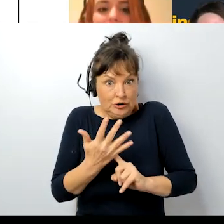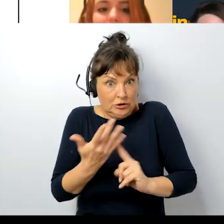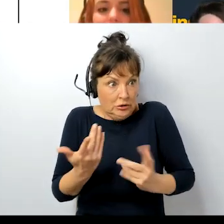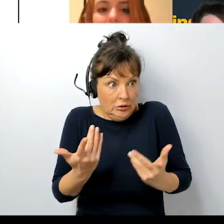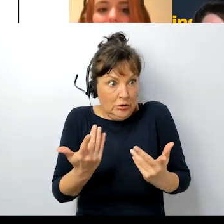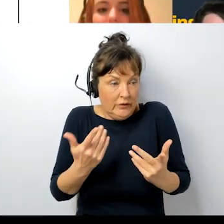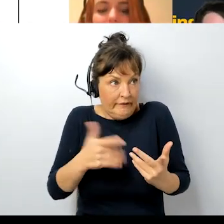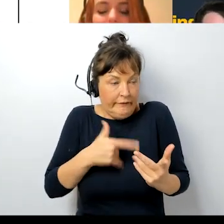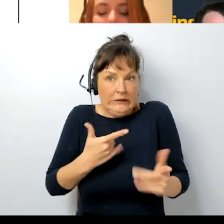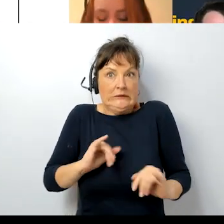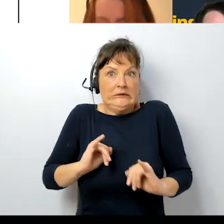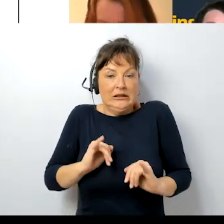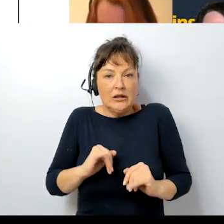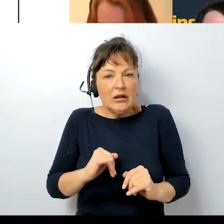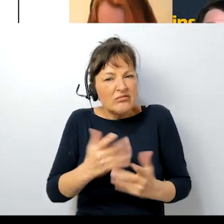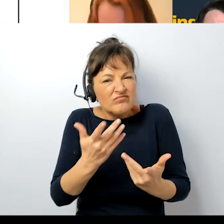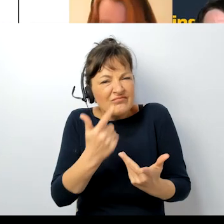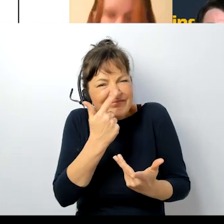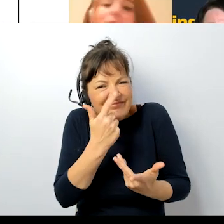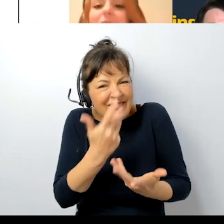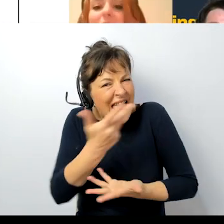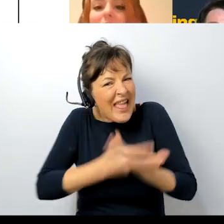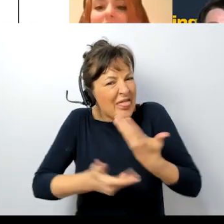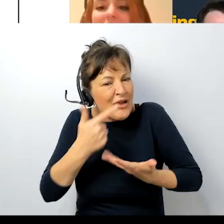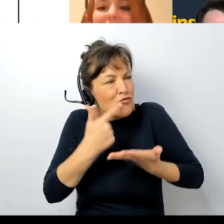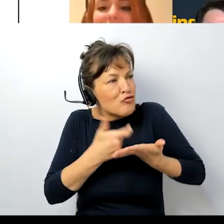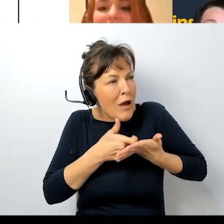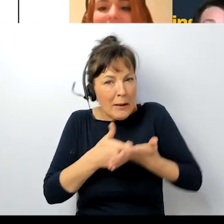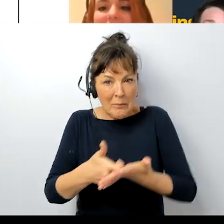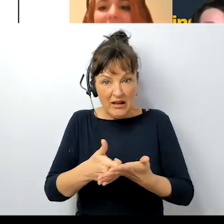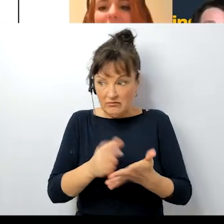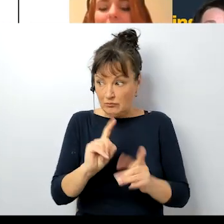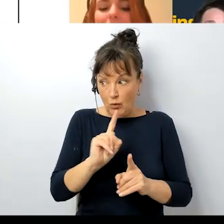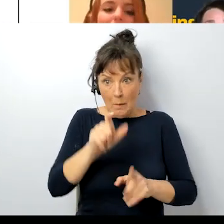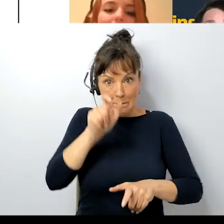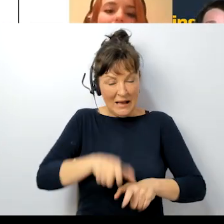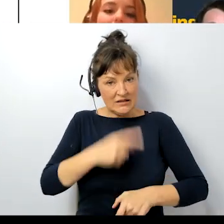quite competitive and quite daunting actually to our individuals on the call listening tonight.